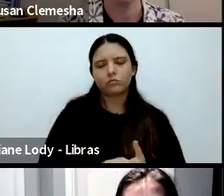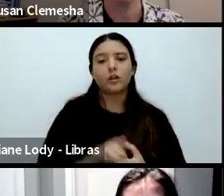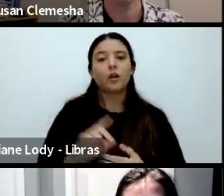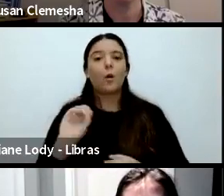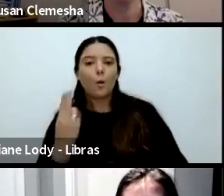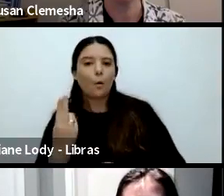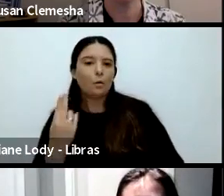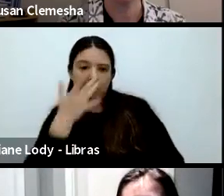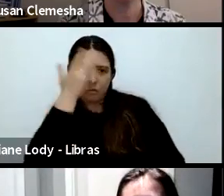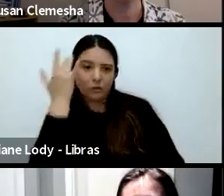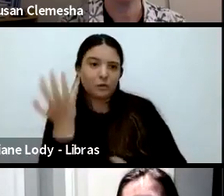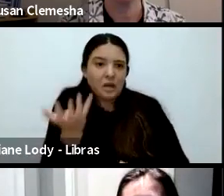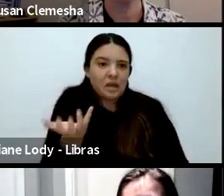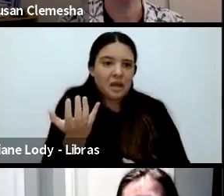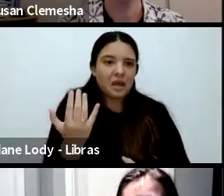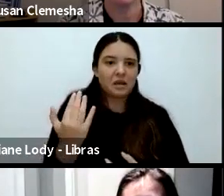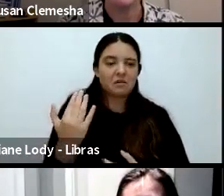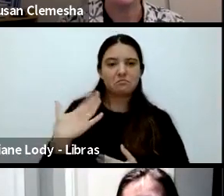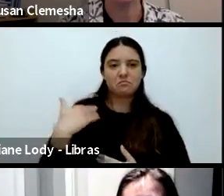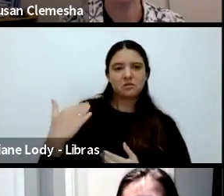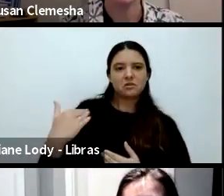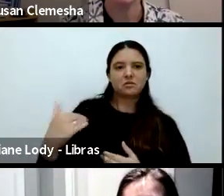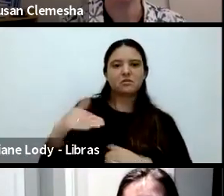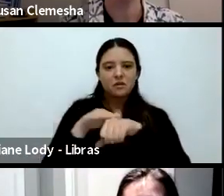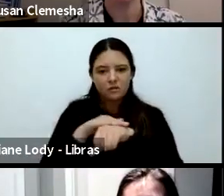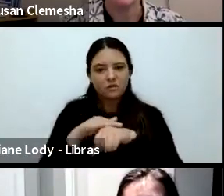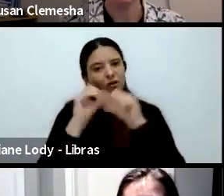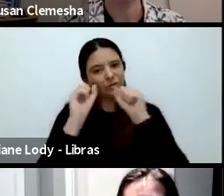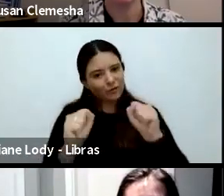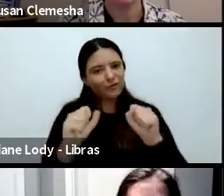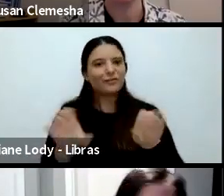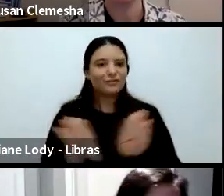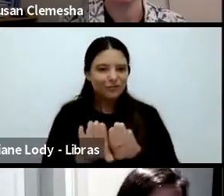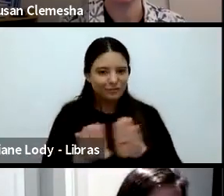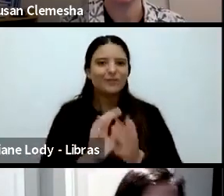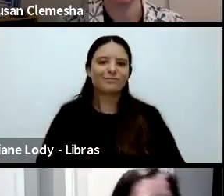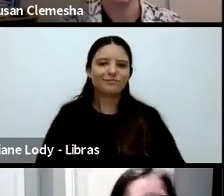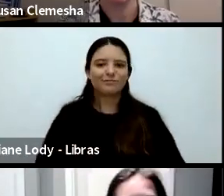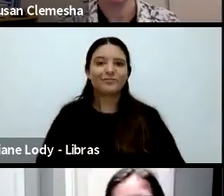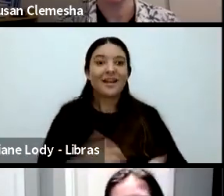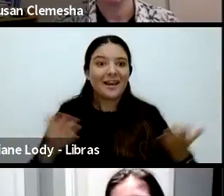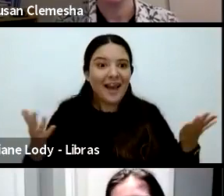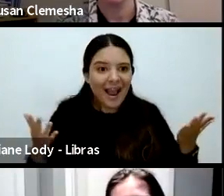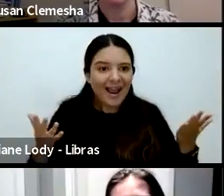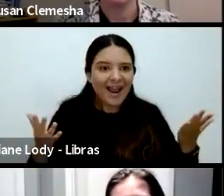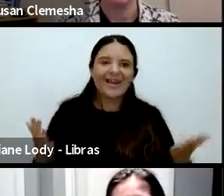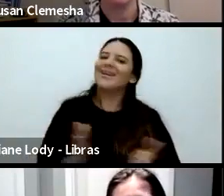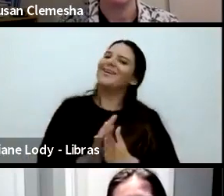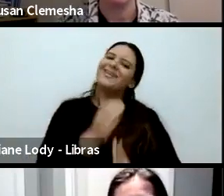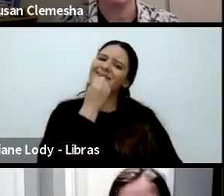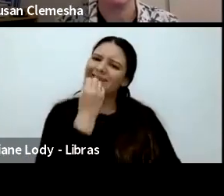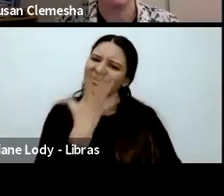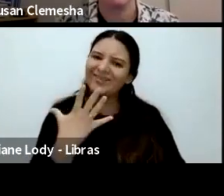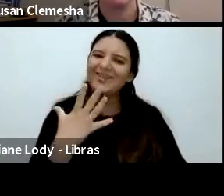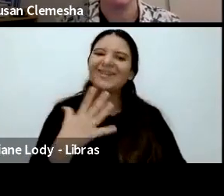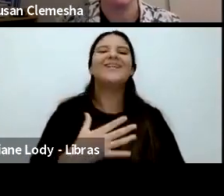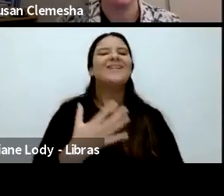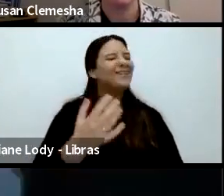conversation with anyone who. wants to follow up. Well, that is the best line Well, that is the best line, ever, because we will always.